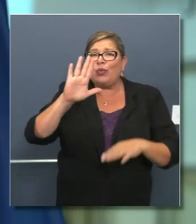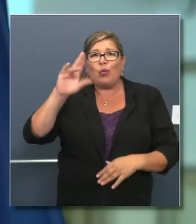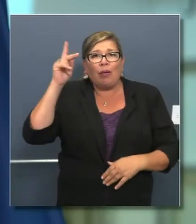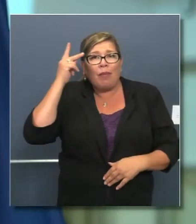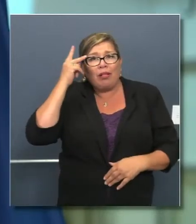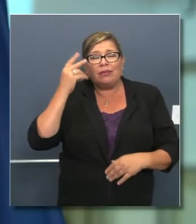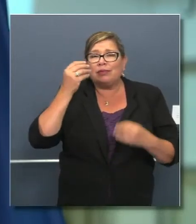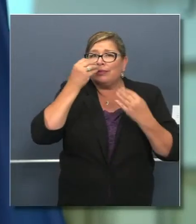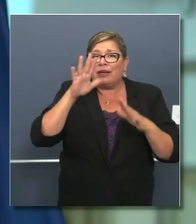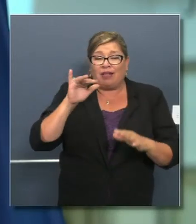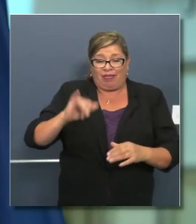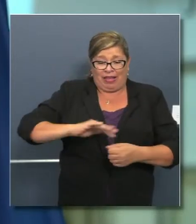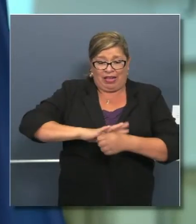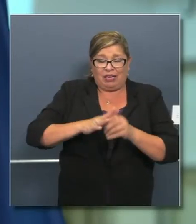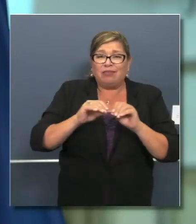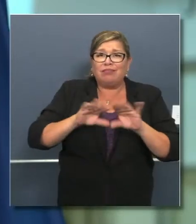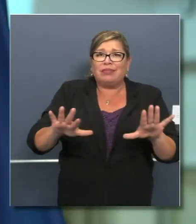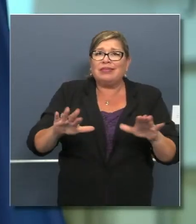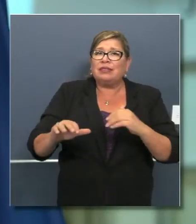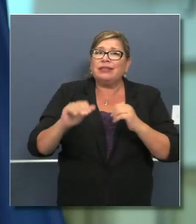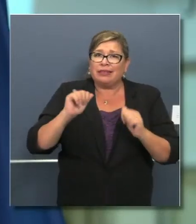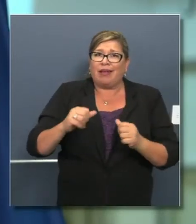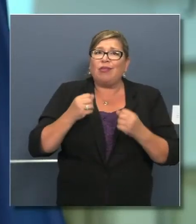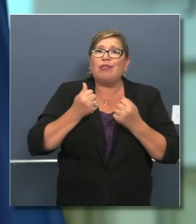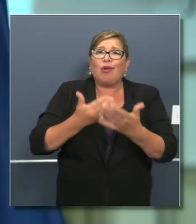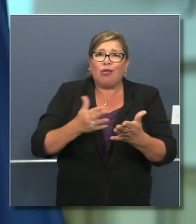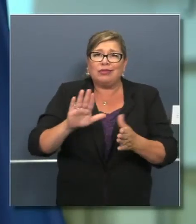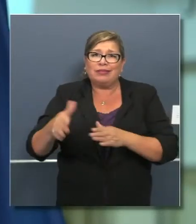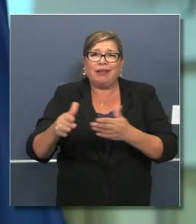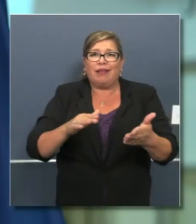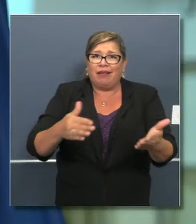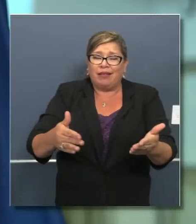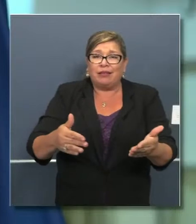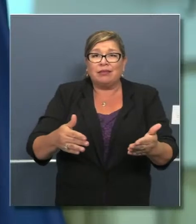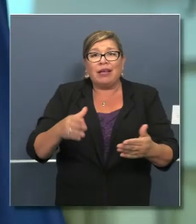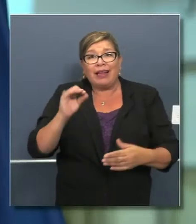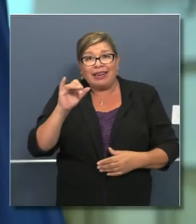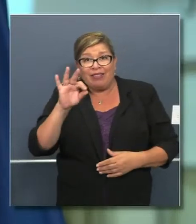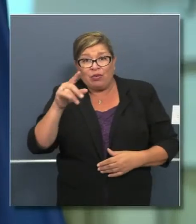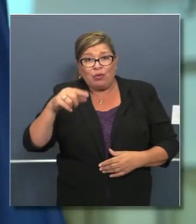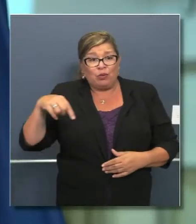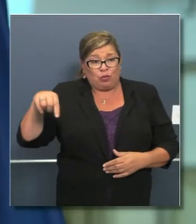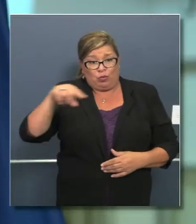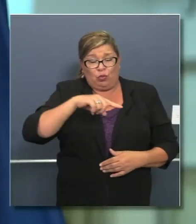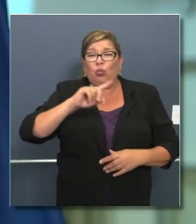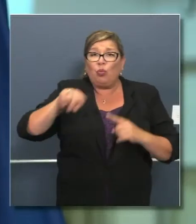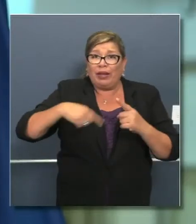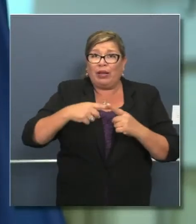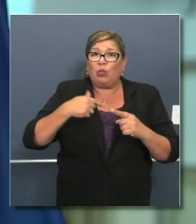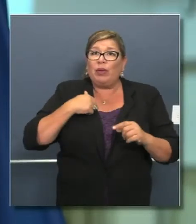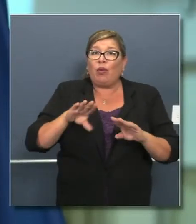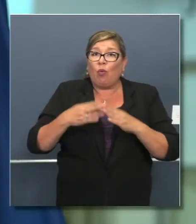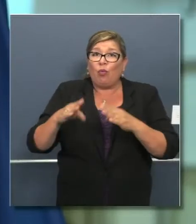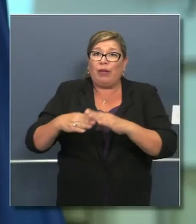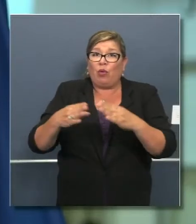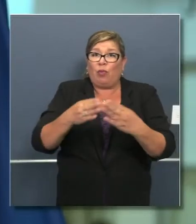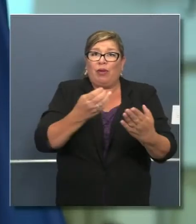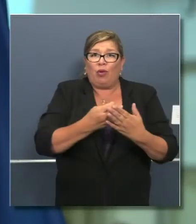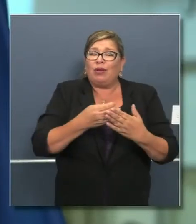increased likelihood of getting it as we reopen the economy as you cohort with strangers and in